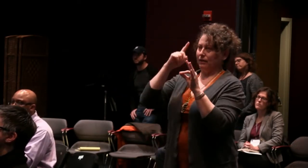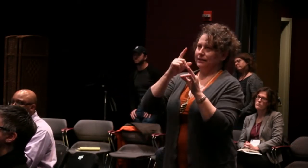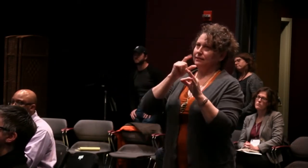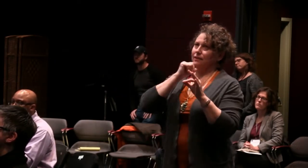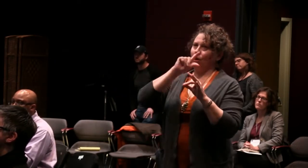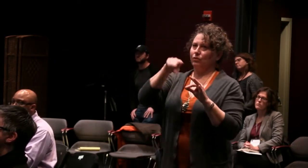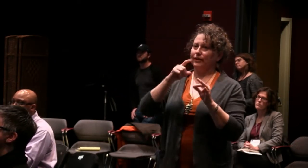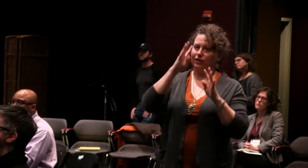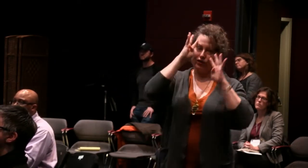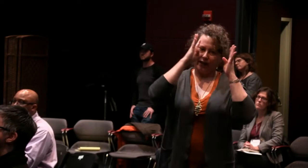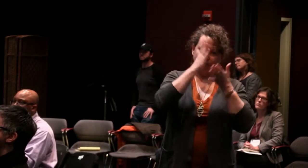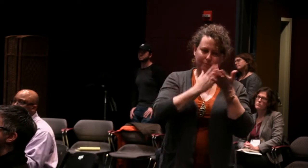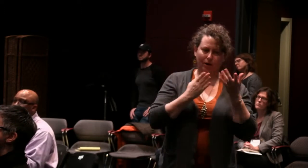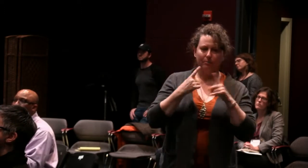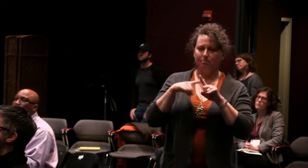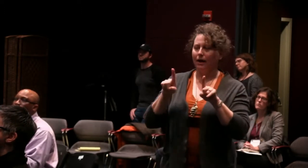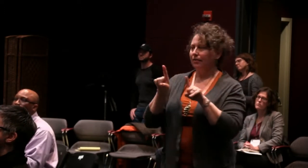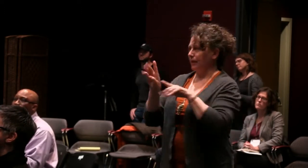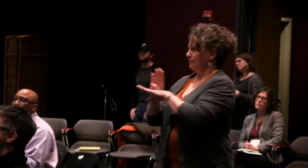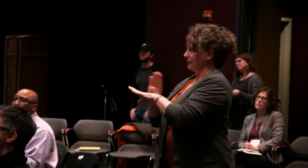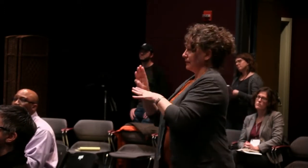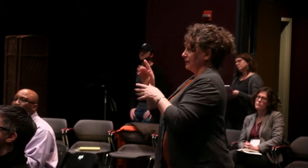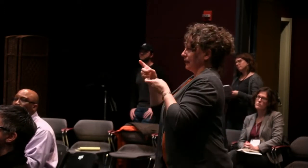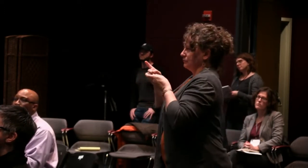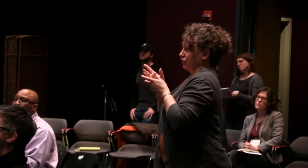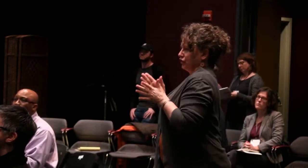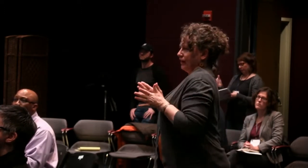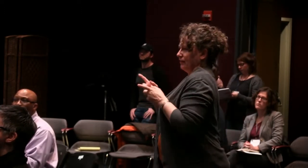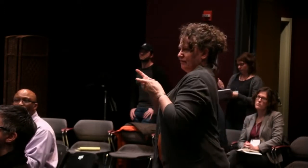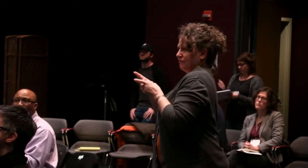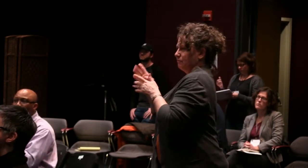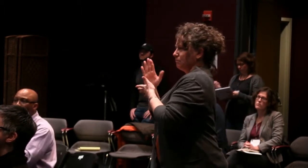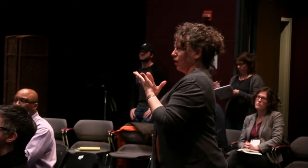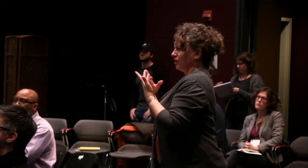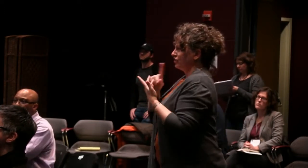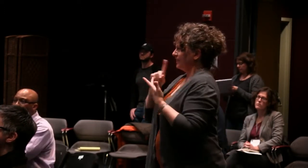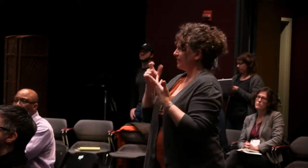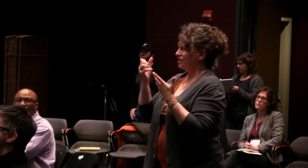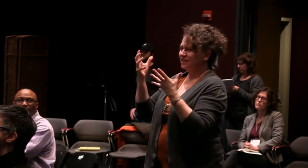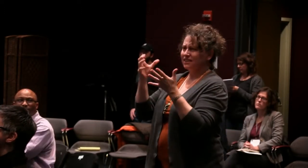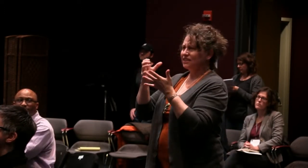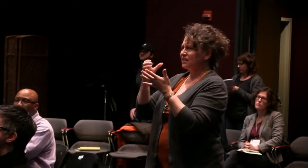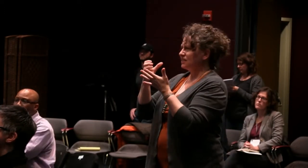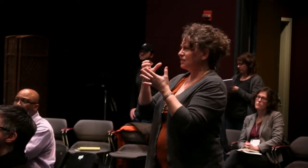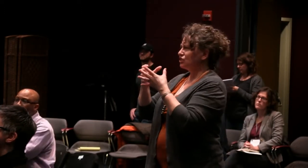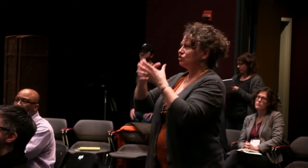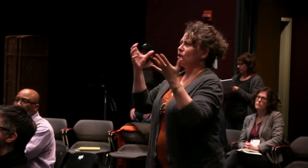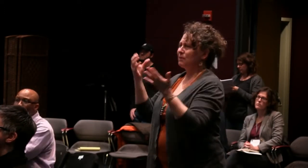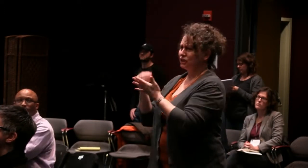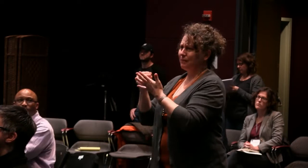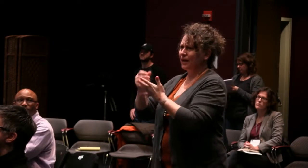It's really important that we have the creative part but we also have to have the business sense